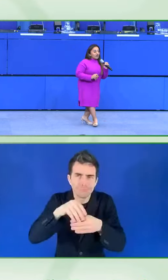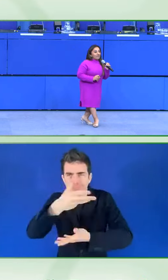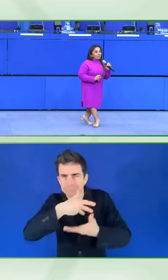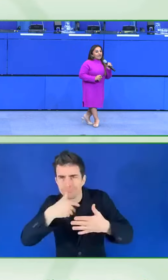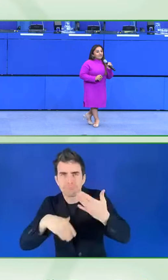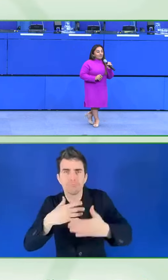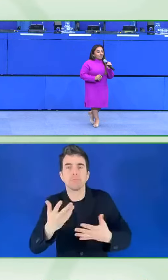perceptions, my skill set was perfect.